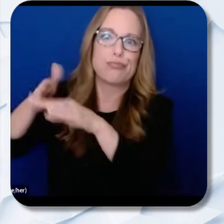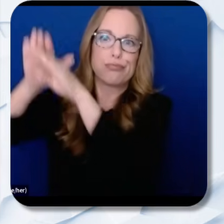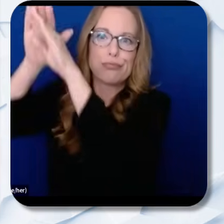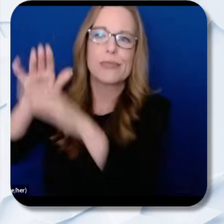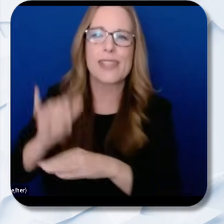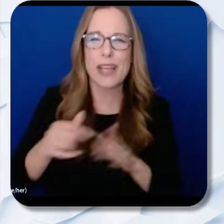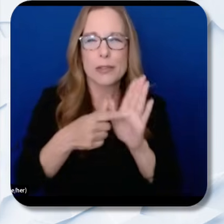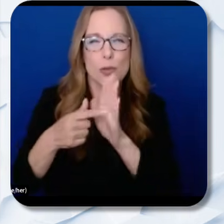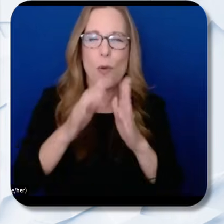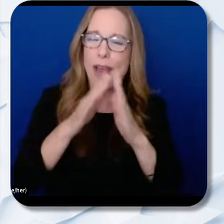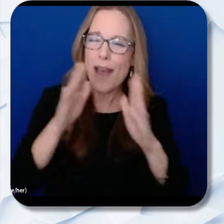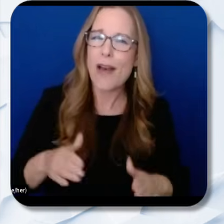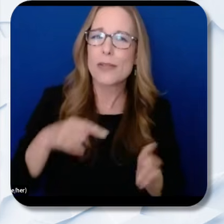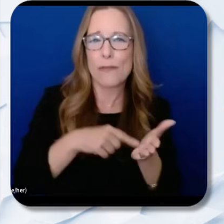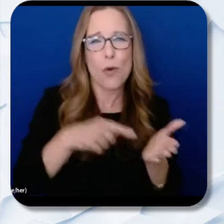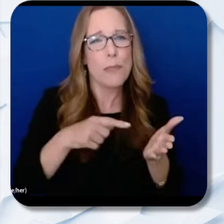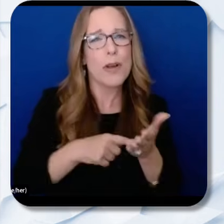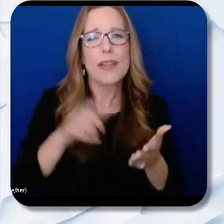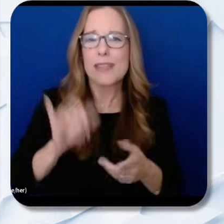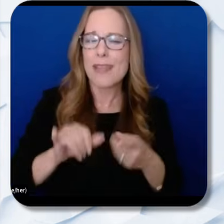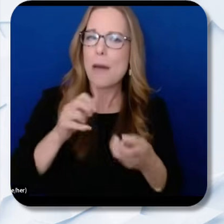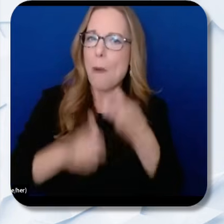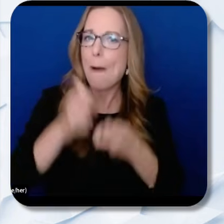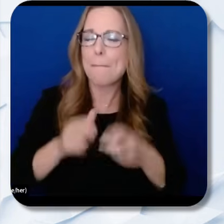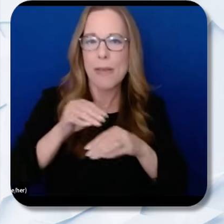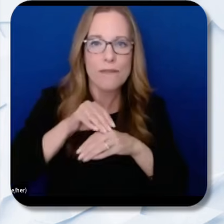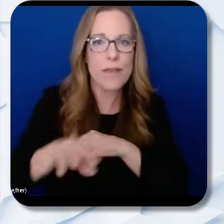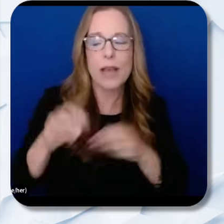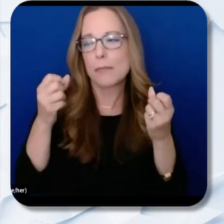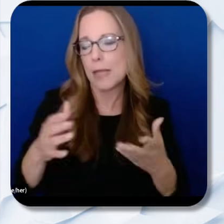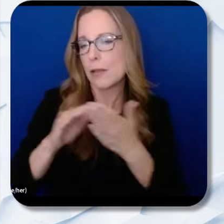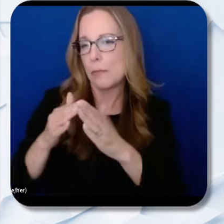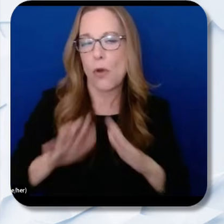Statewide, more than 300,000 students were identified as experiencing homelessness